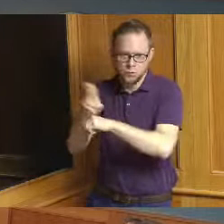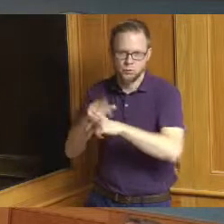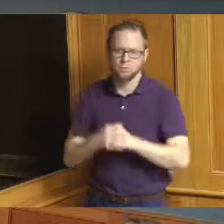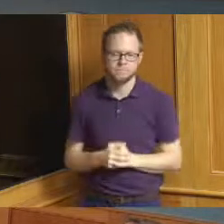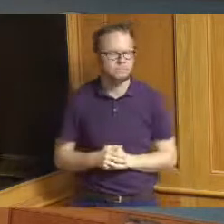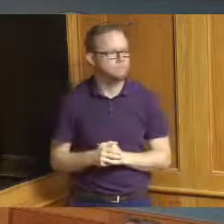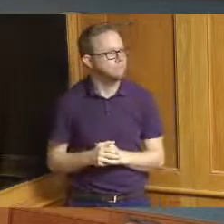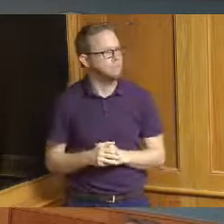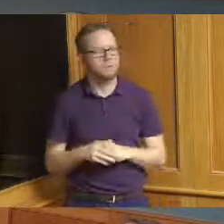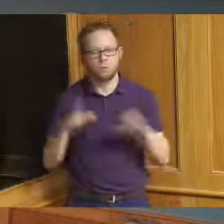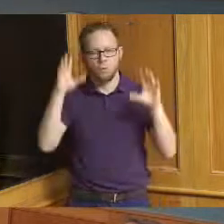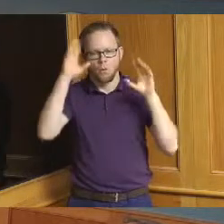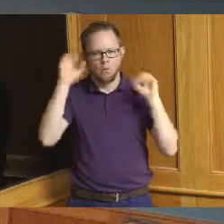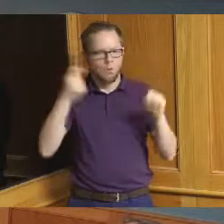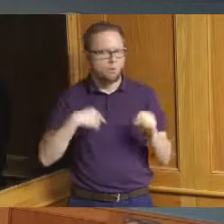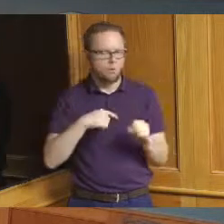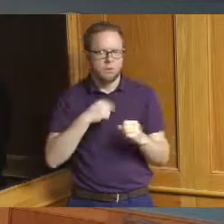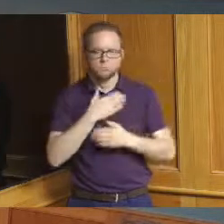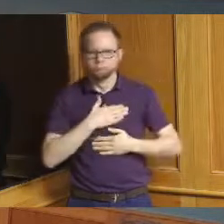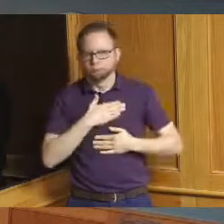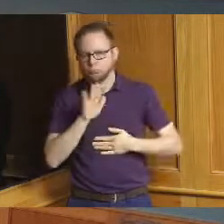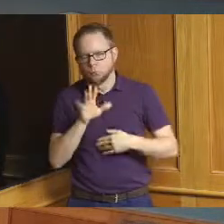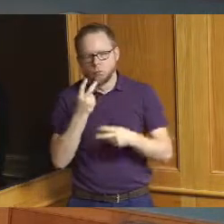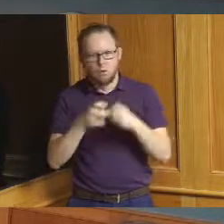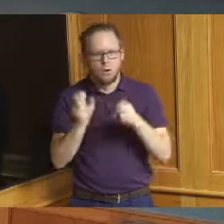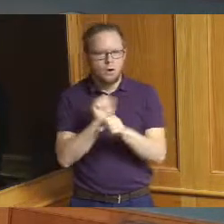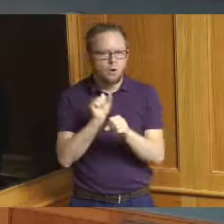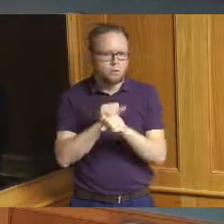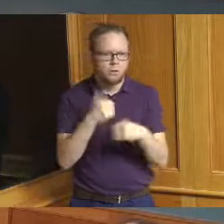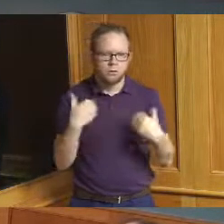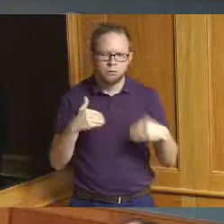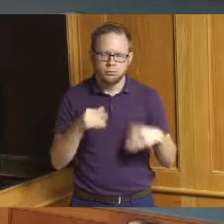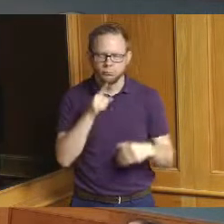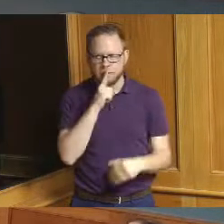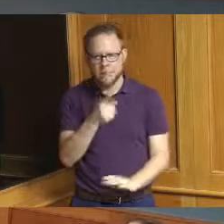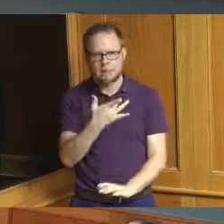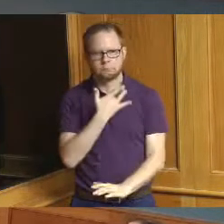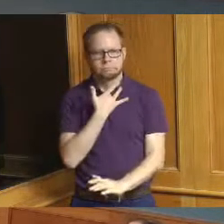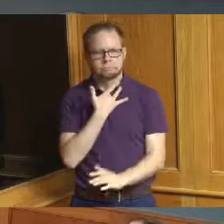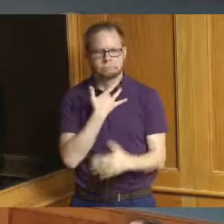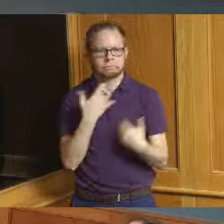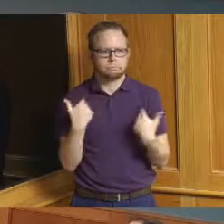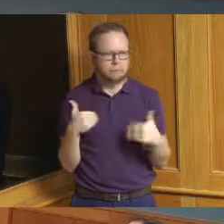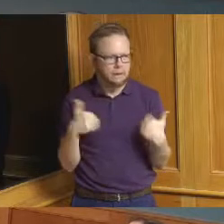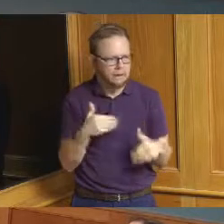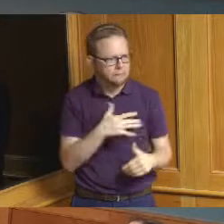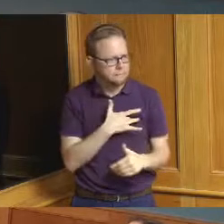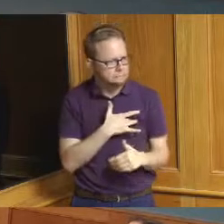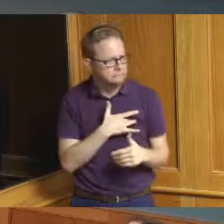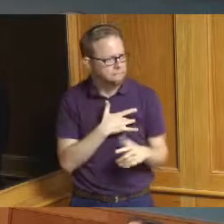we appreciate your hard work for me words cannot express my appreciation for your due diligence